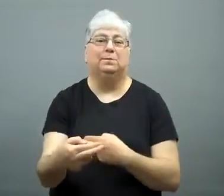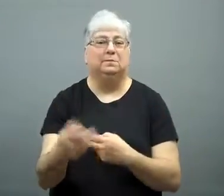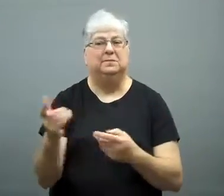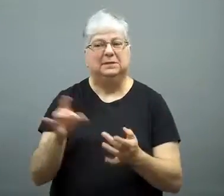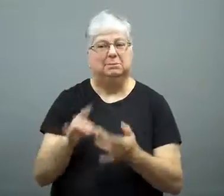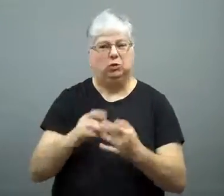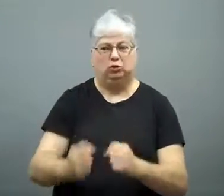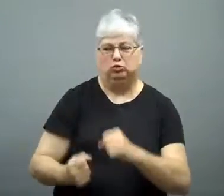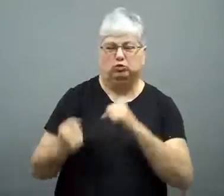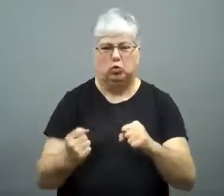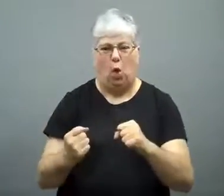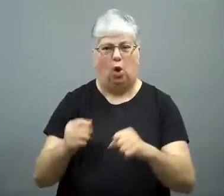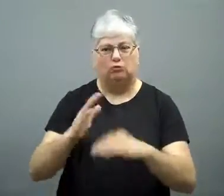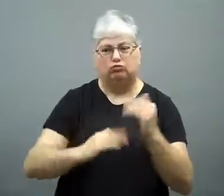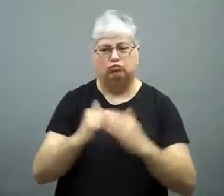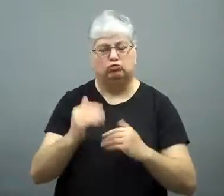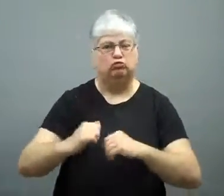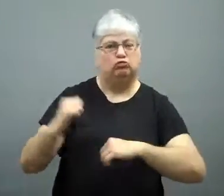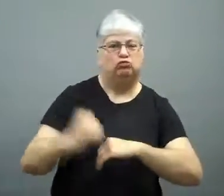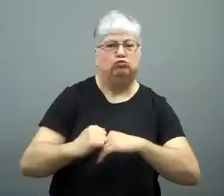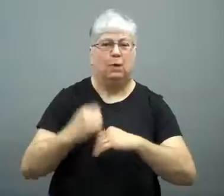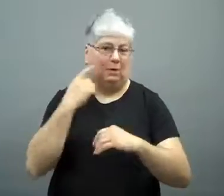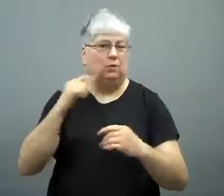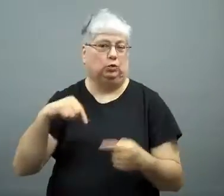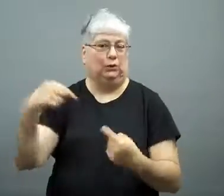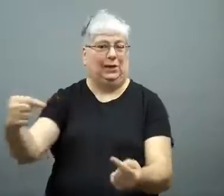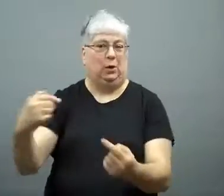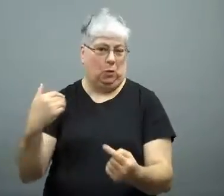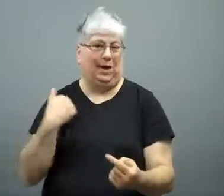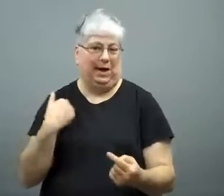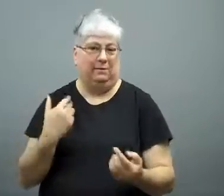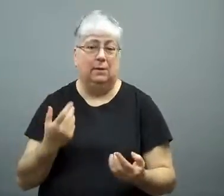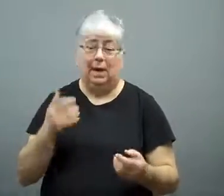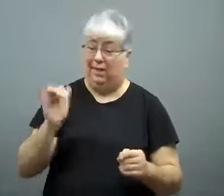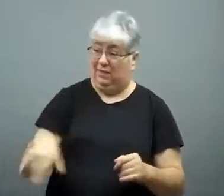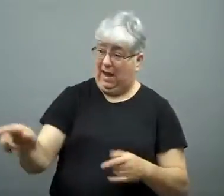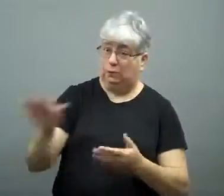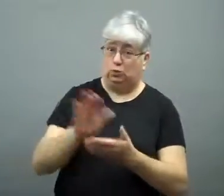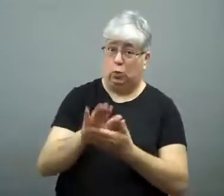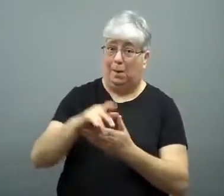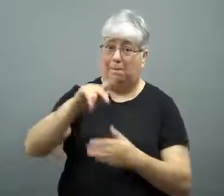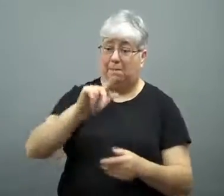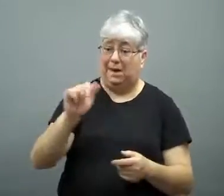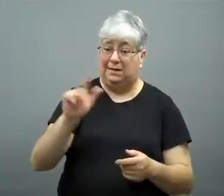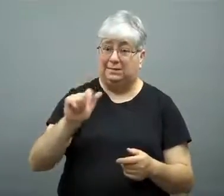They're built to withstand tornadoes.